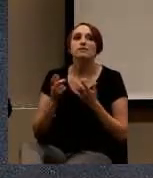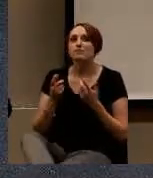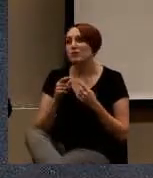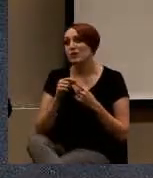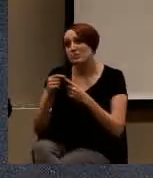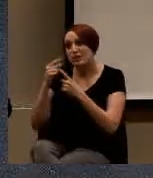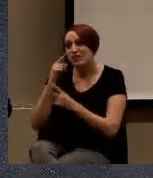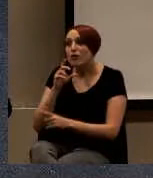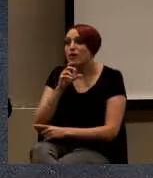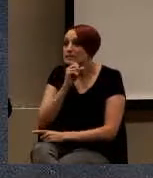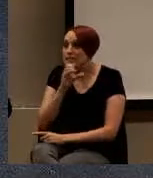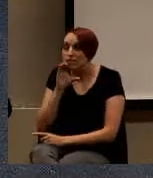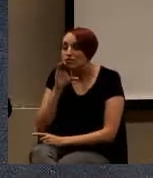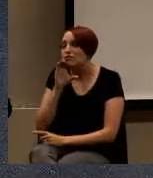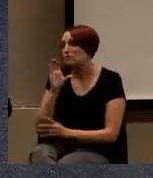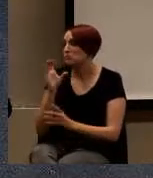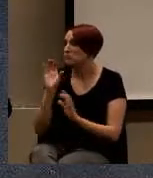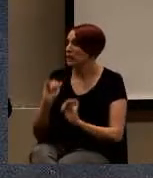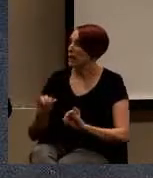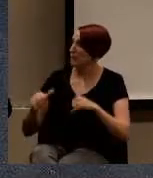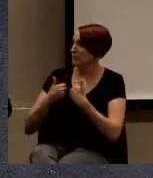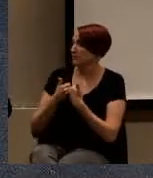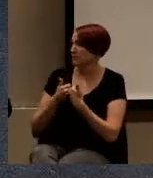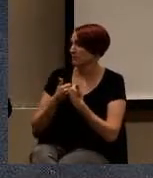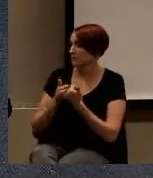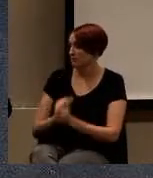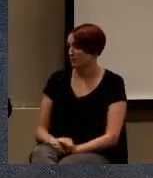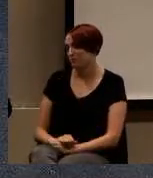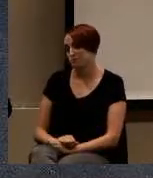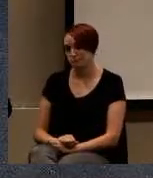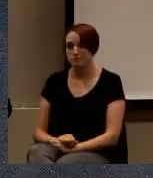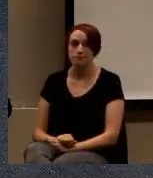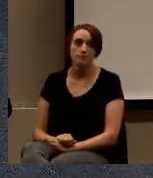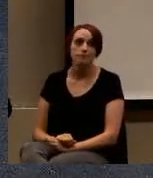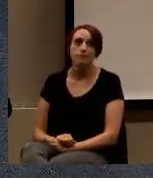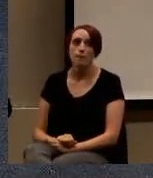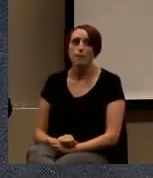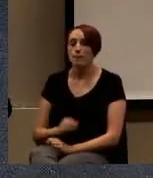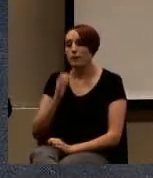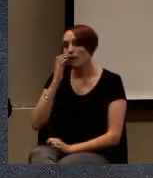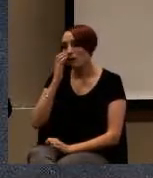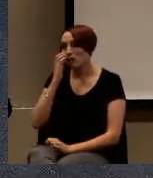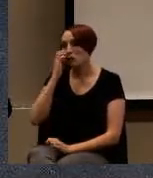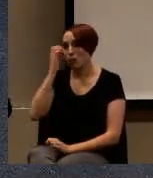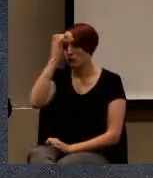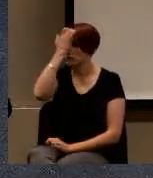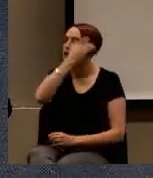be more challenging and it can be more taxing on their body. So, there is a strong correlation between